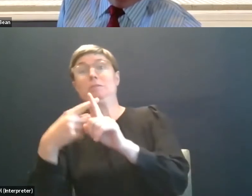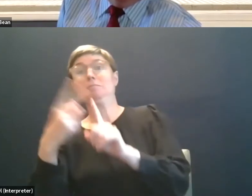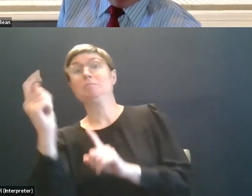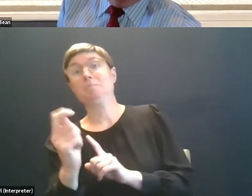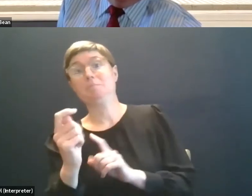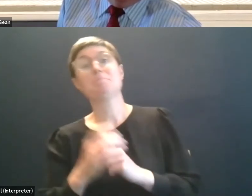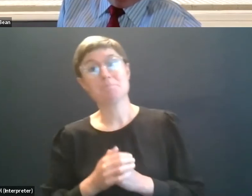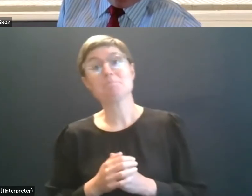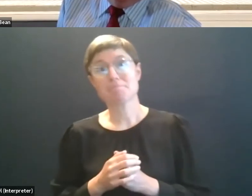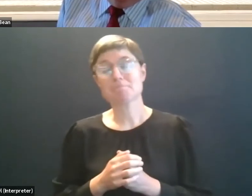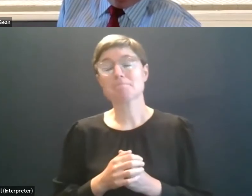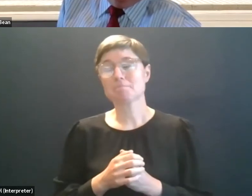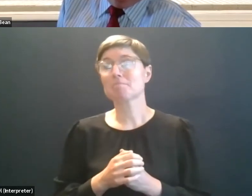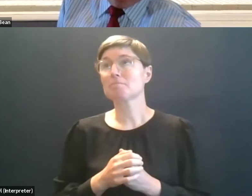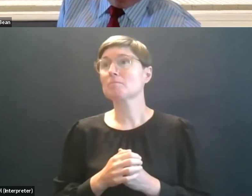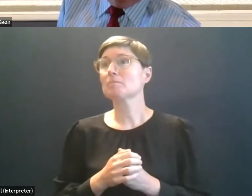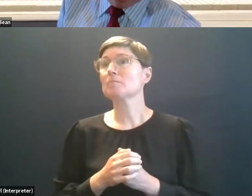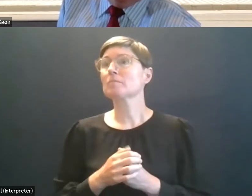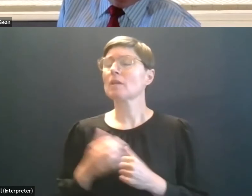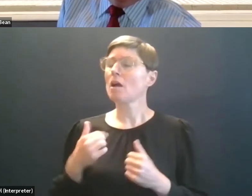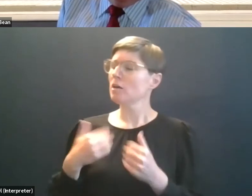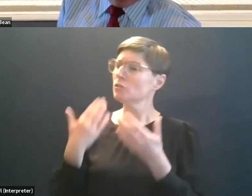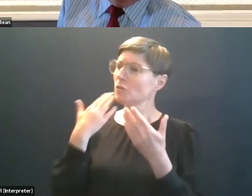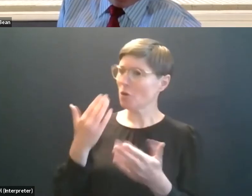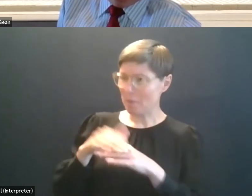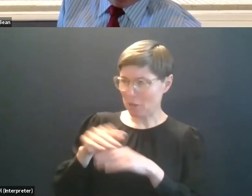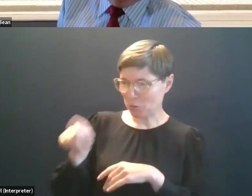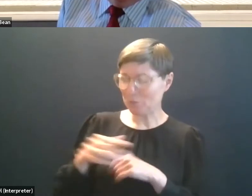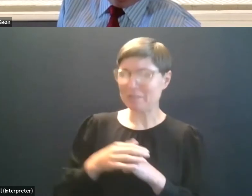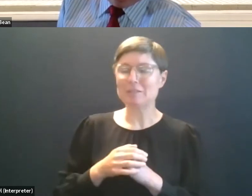I don't know about you, but two of the phrases that I don't ever want